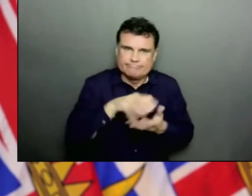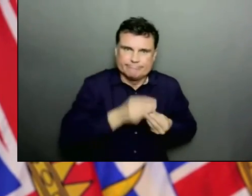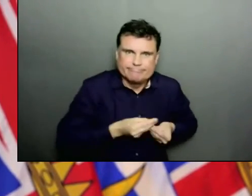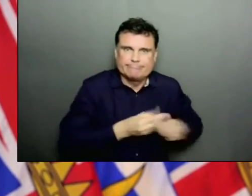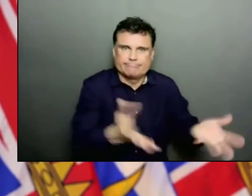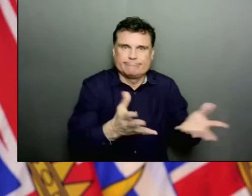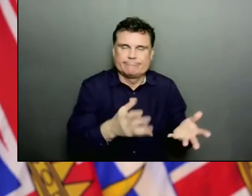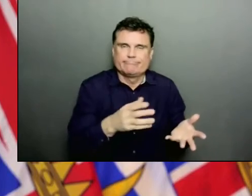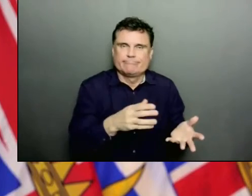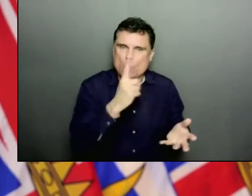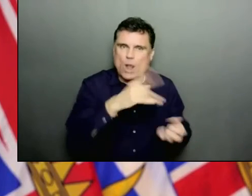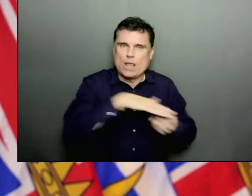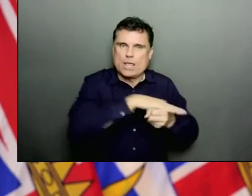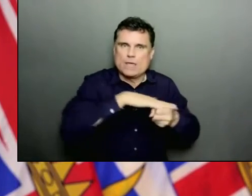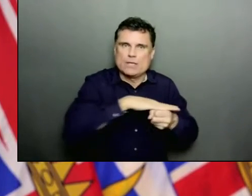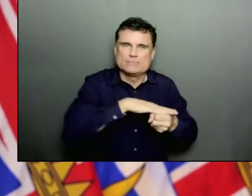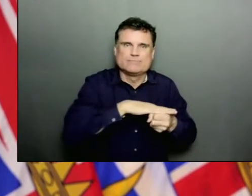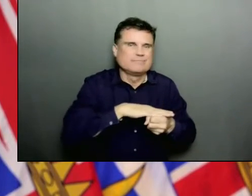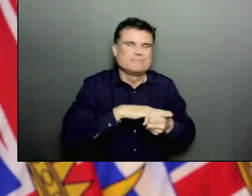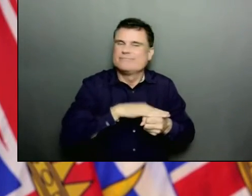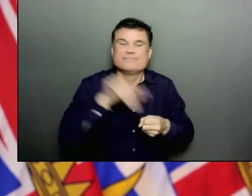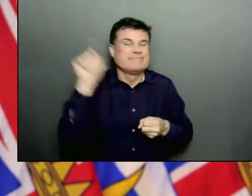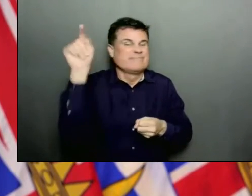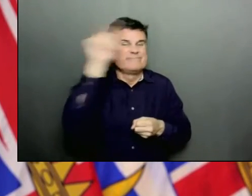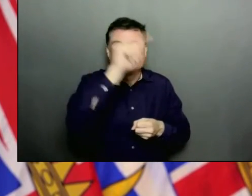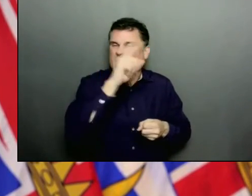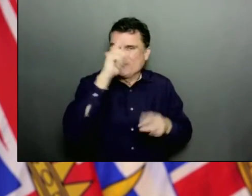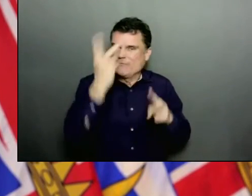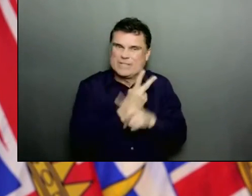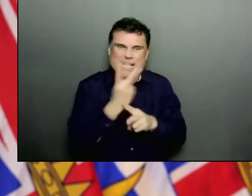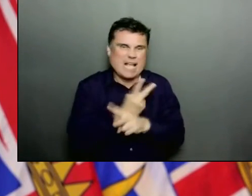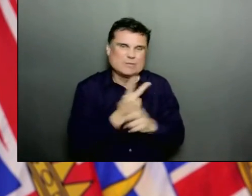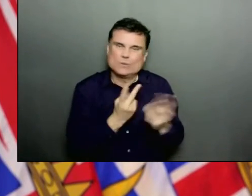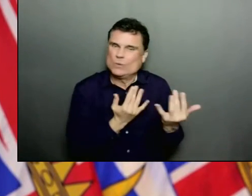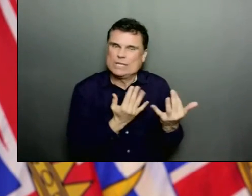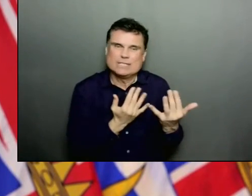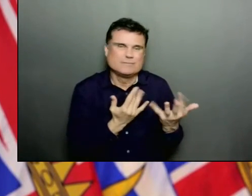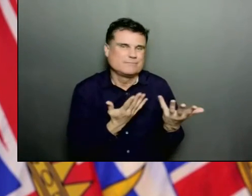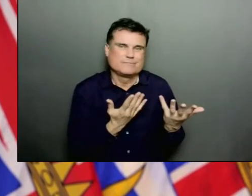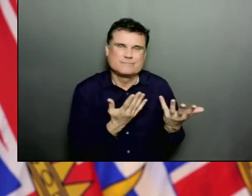security, the right processes in place, and there are a whole group of people, starting with